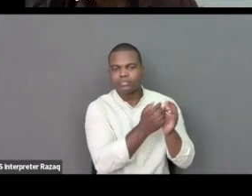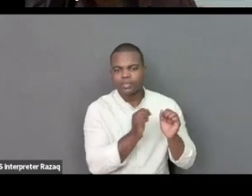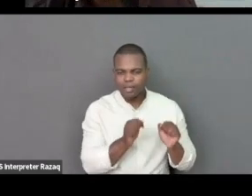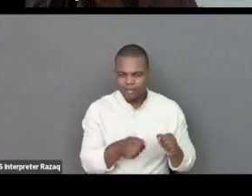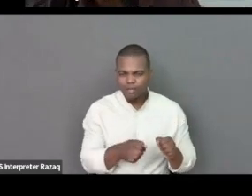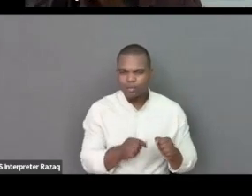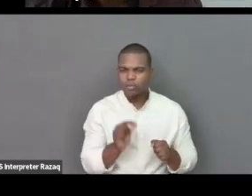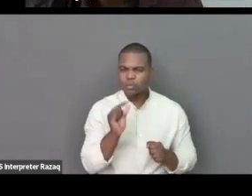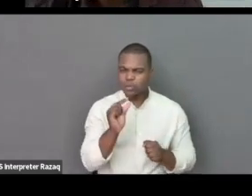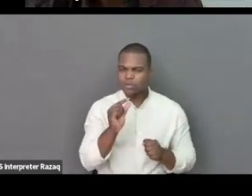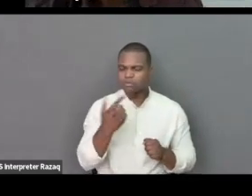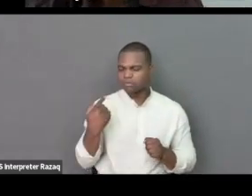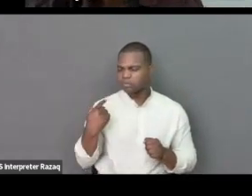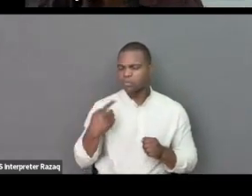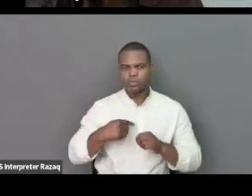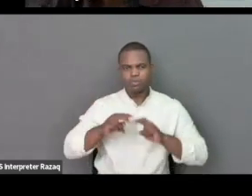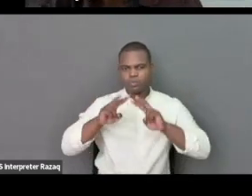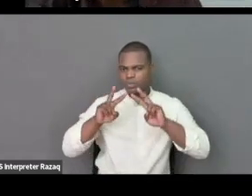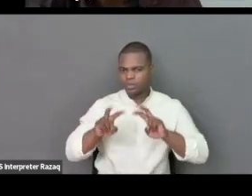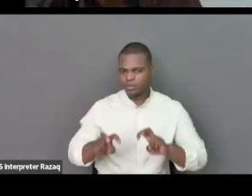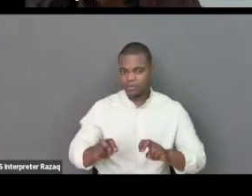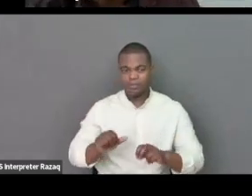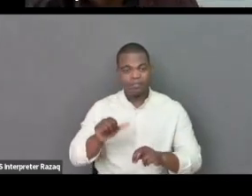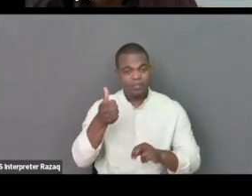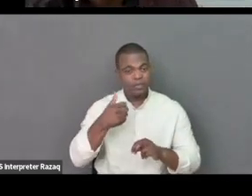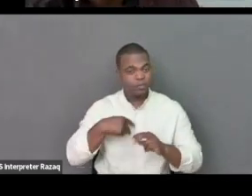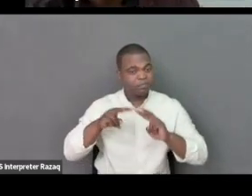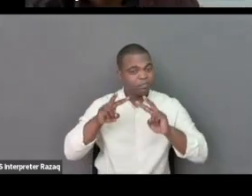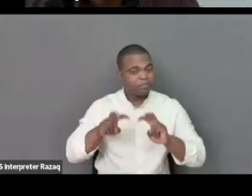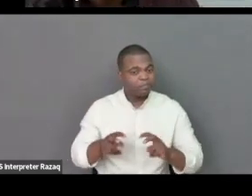part of the project, we did surveys, interviews, we